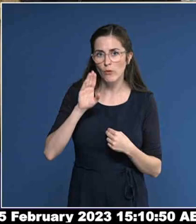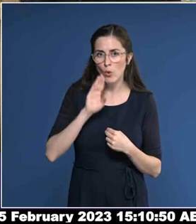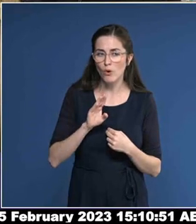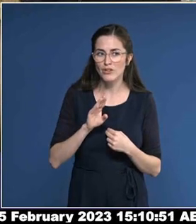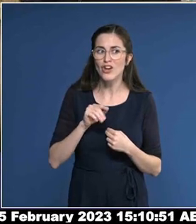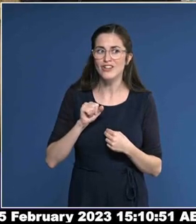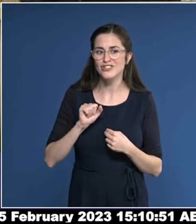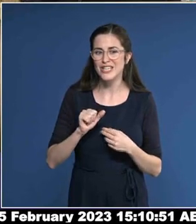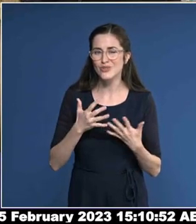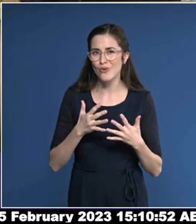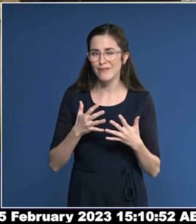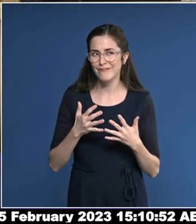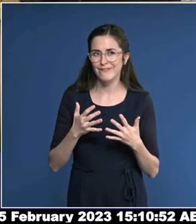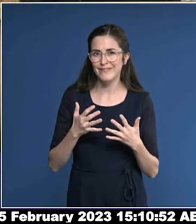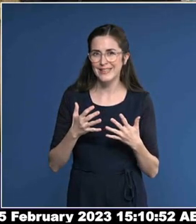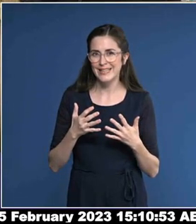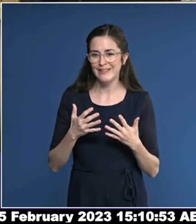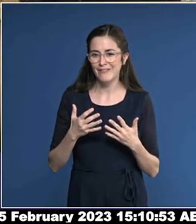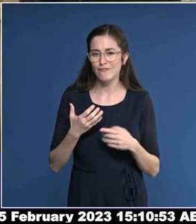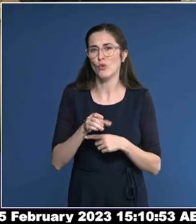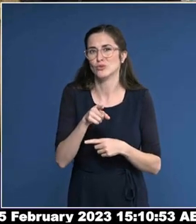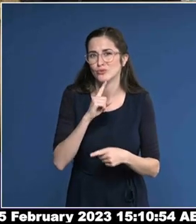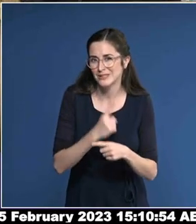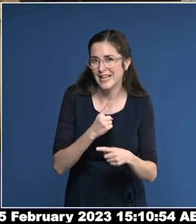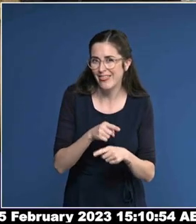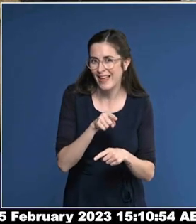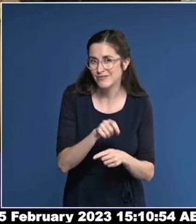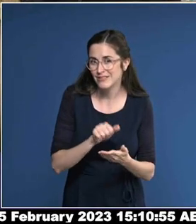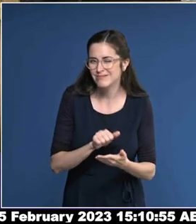Carry on. COMMISSIONER McEWIN: Well, Ms Berry, on that note then, are you suggesting